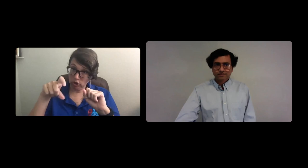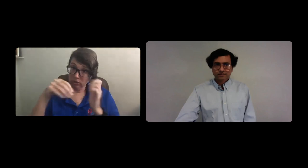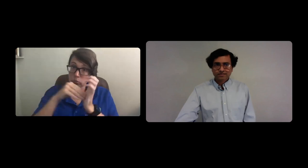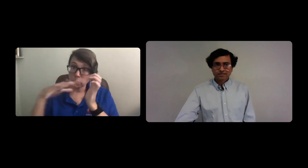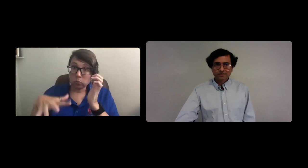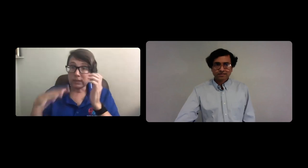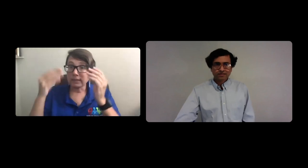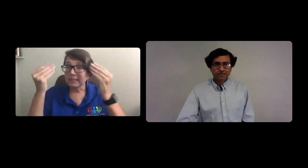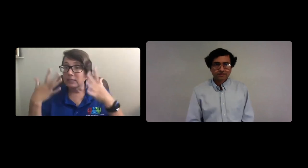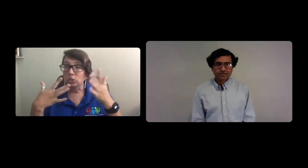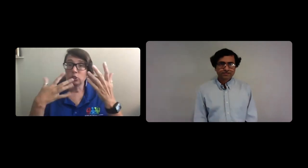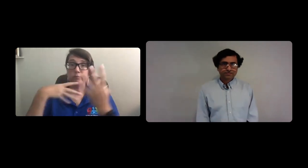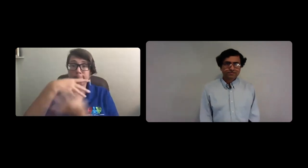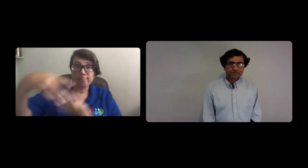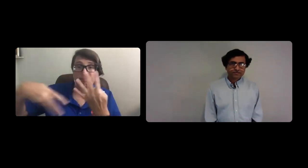It depends on the audience.